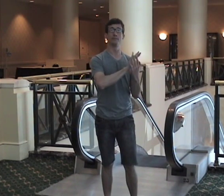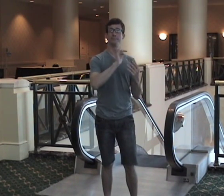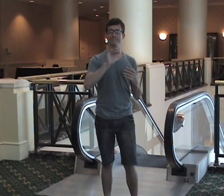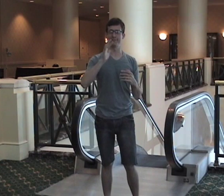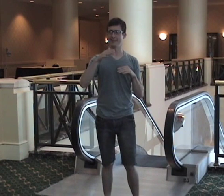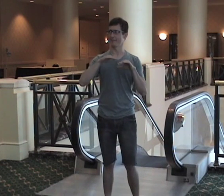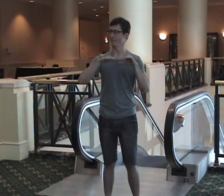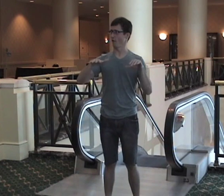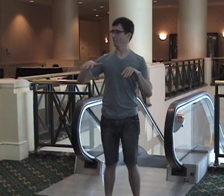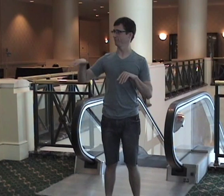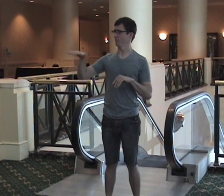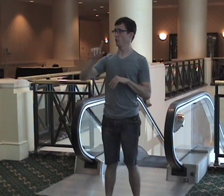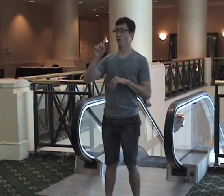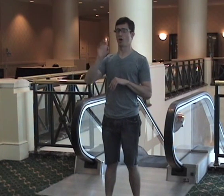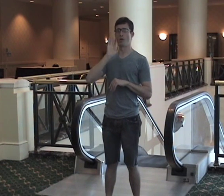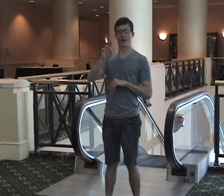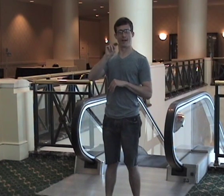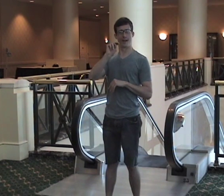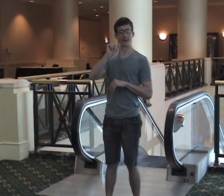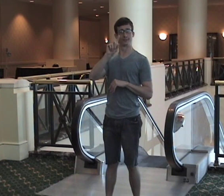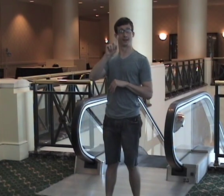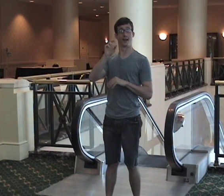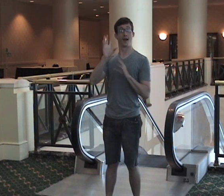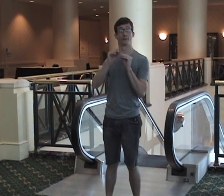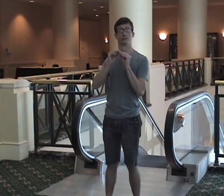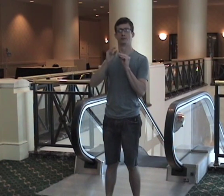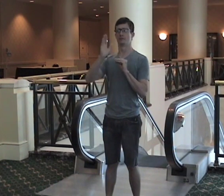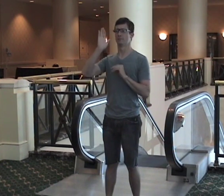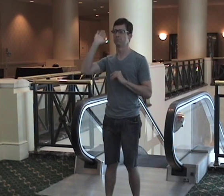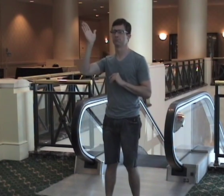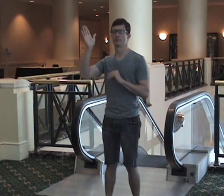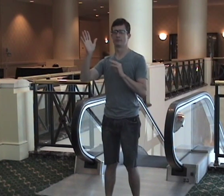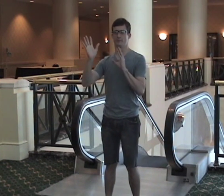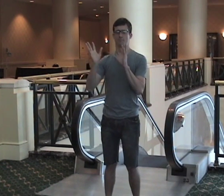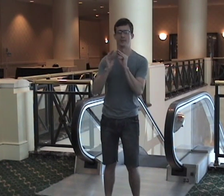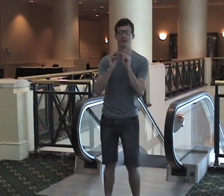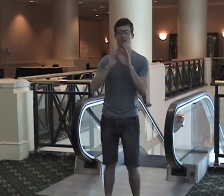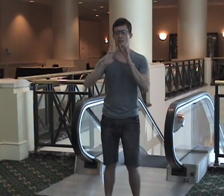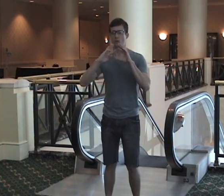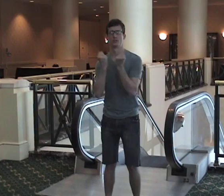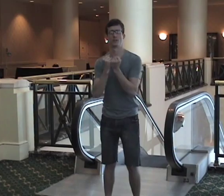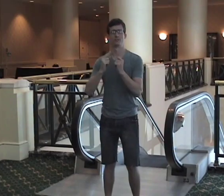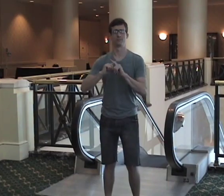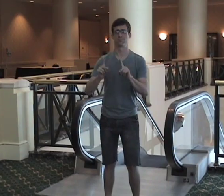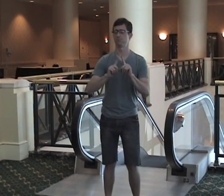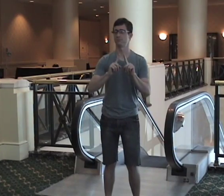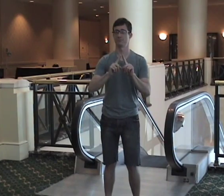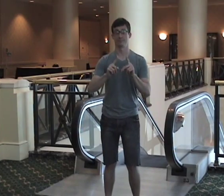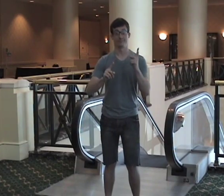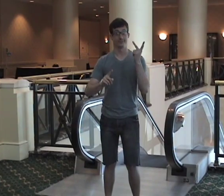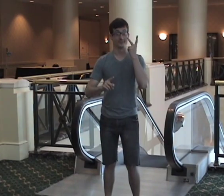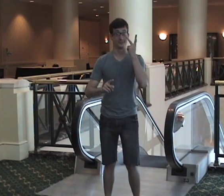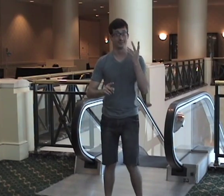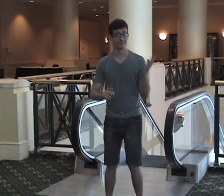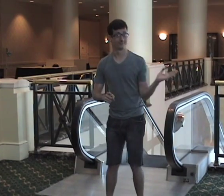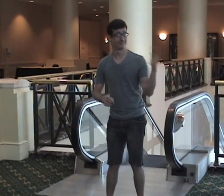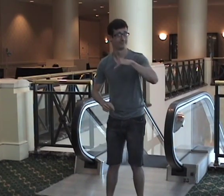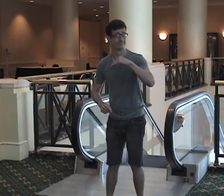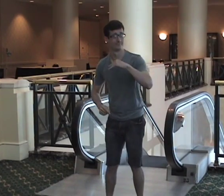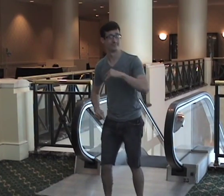Here on the 5th floor, the Grand Ballroom will be host to many exciting events! Come see!